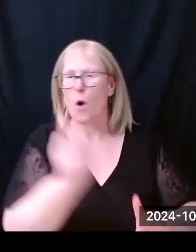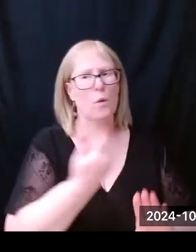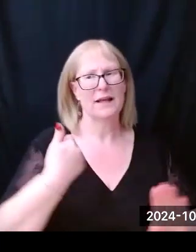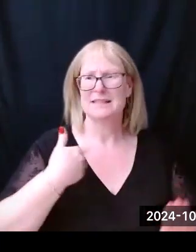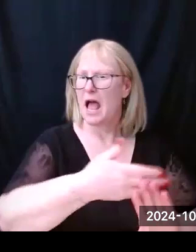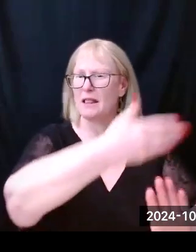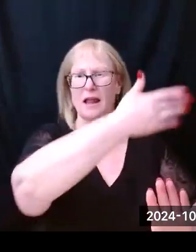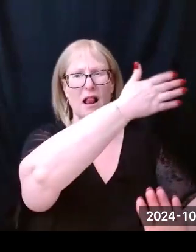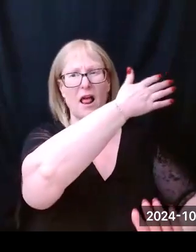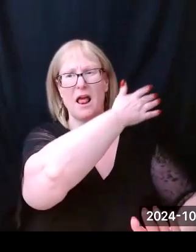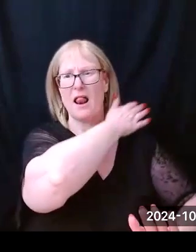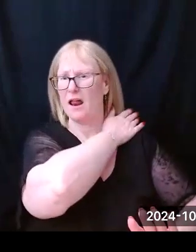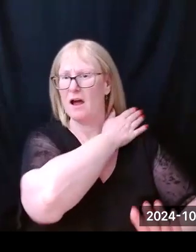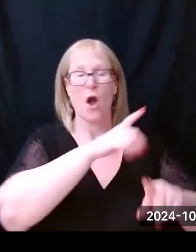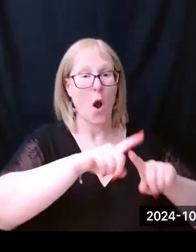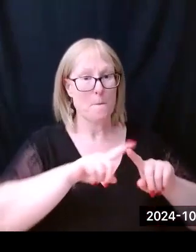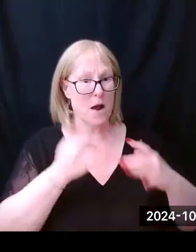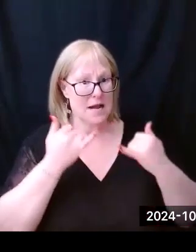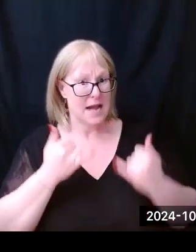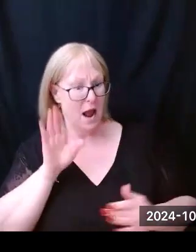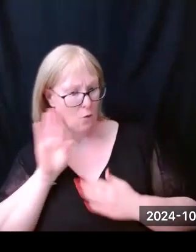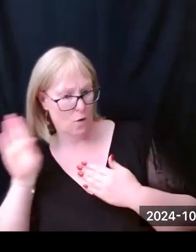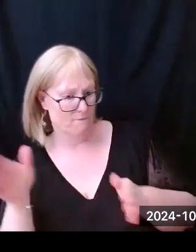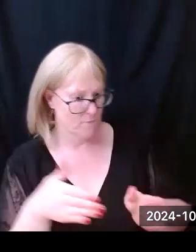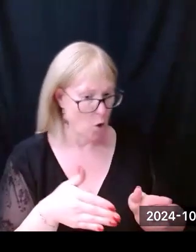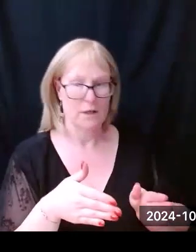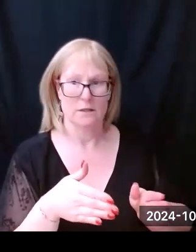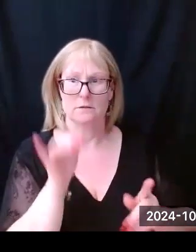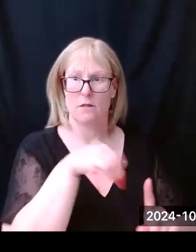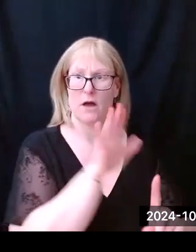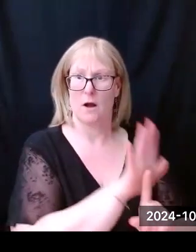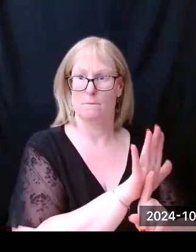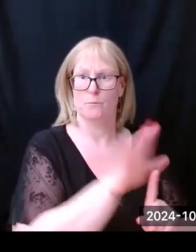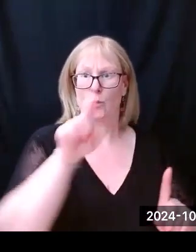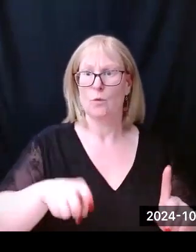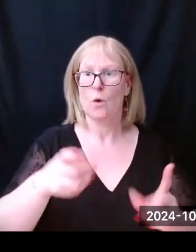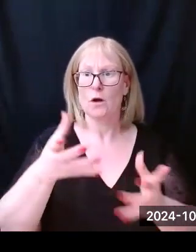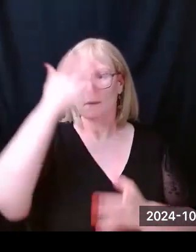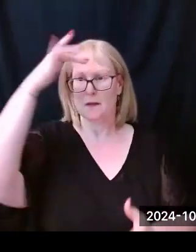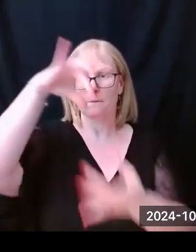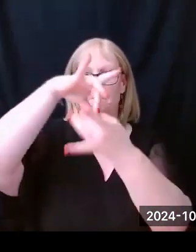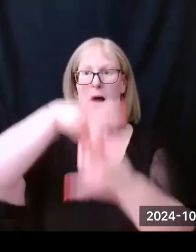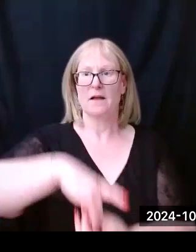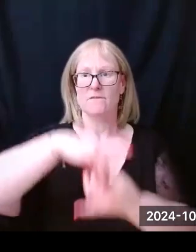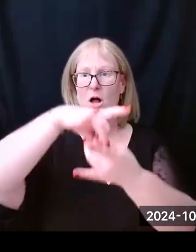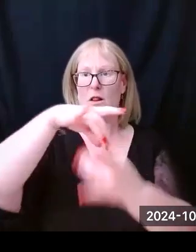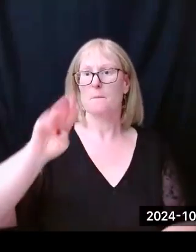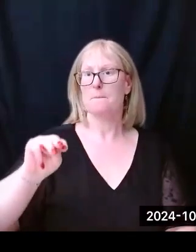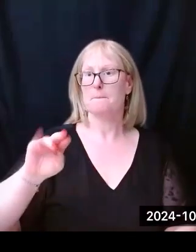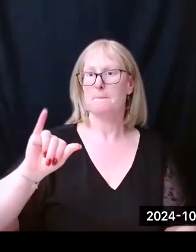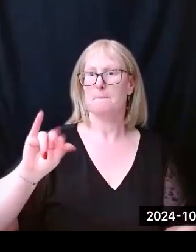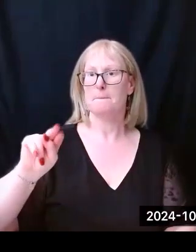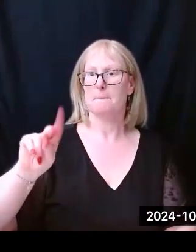means that we need to give that sense of mindfulness. We want to help kids learn how to focus on the present moment.